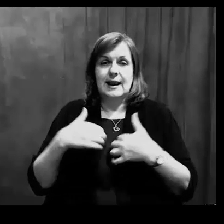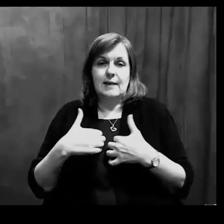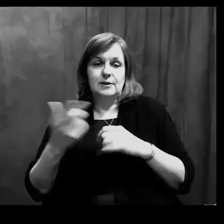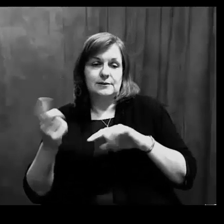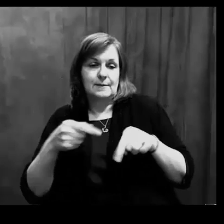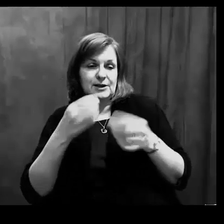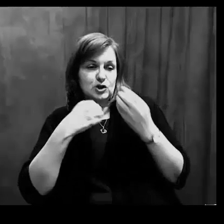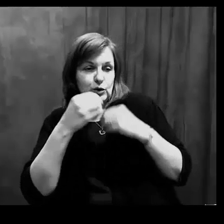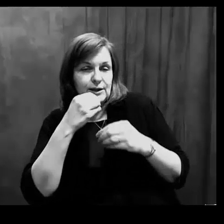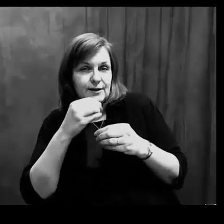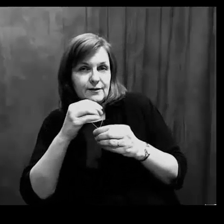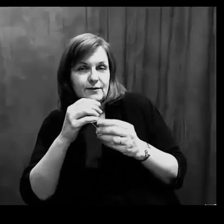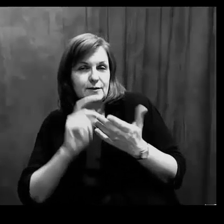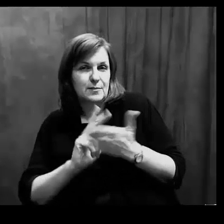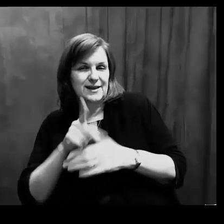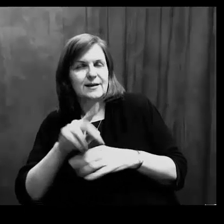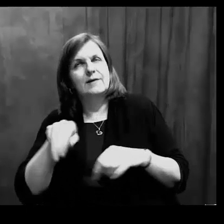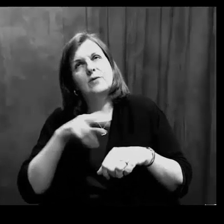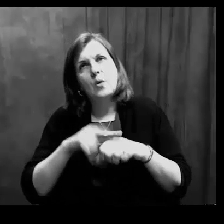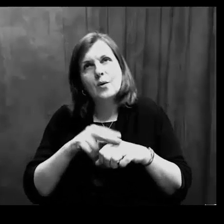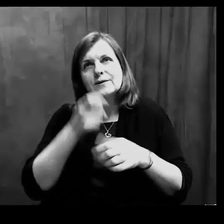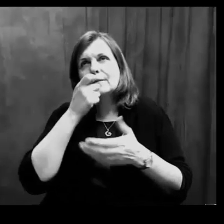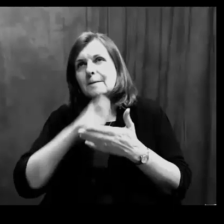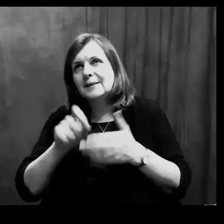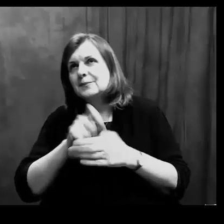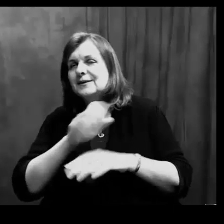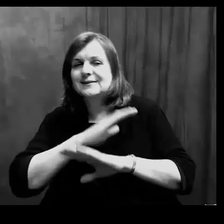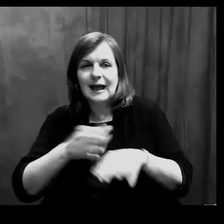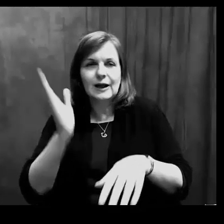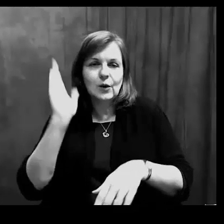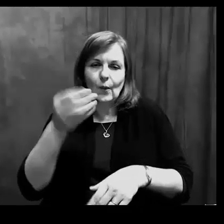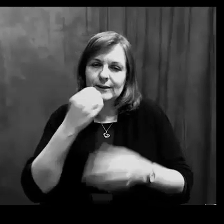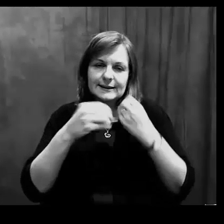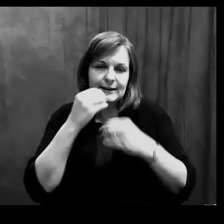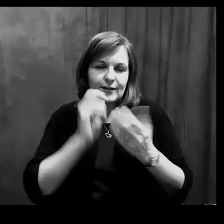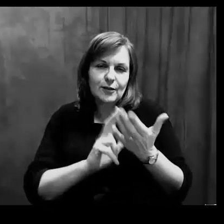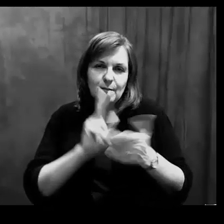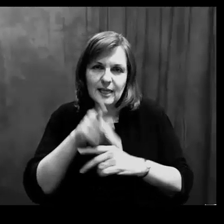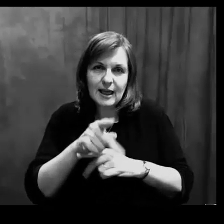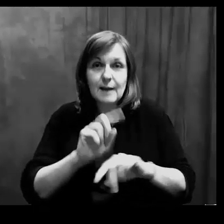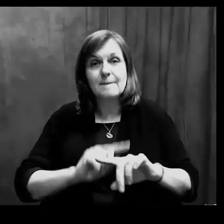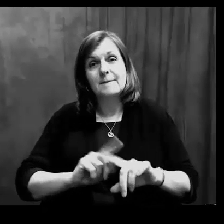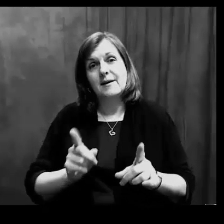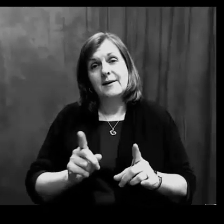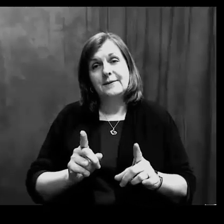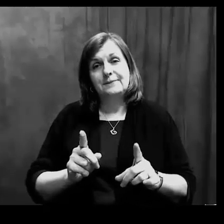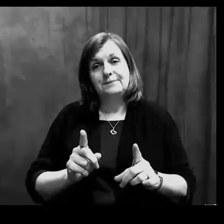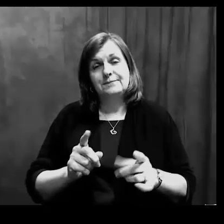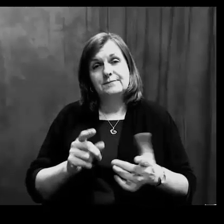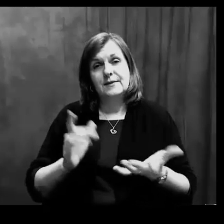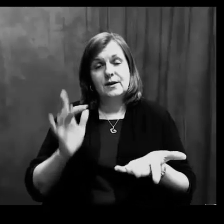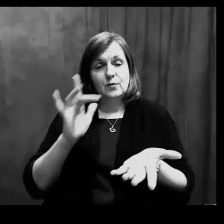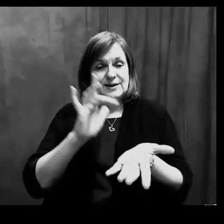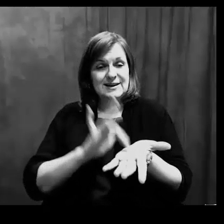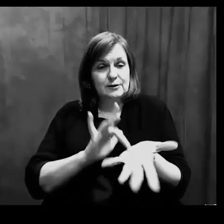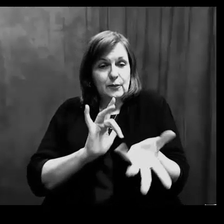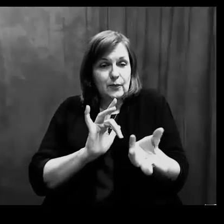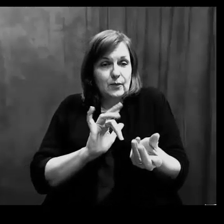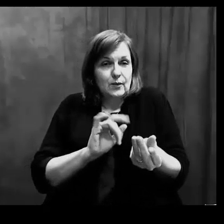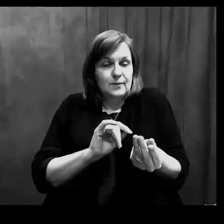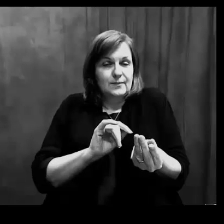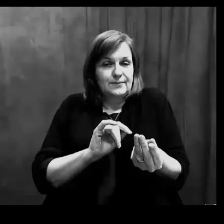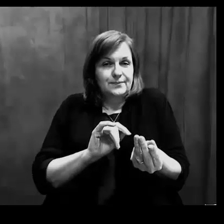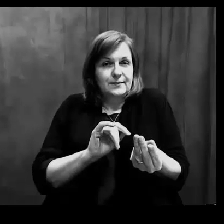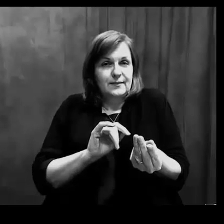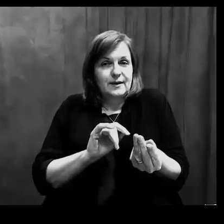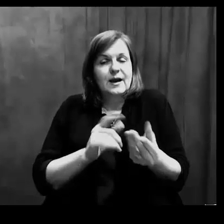an organism chewing on it -- now of course the colored pencil is not chewing on the plant! But in response to any sort of touch this plant